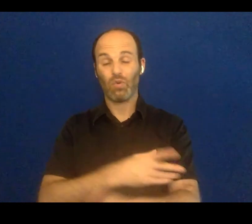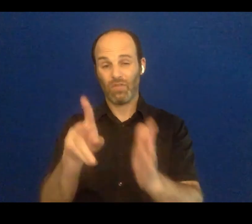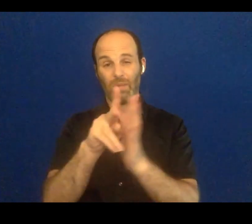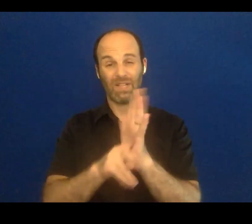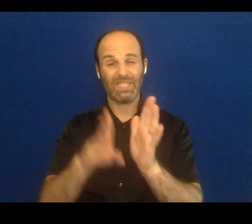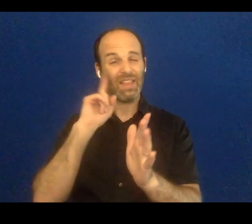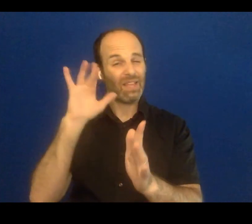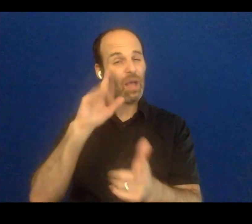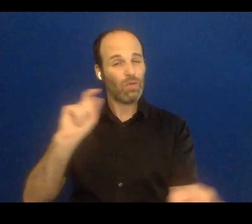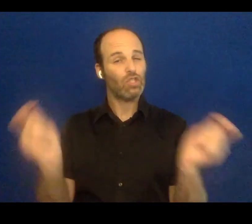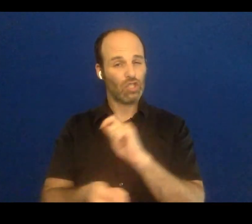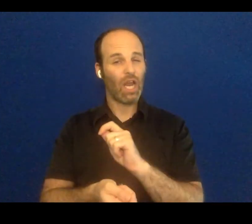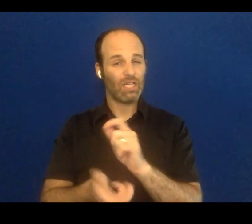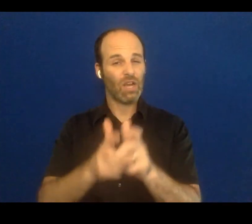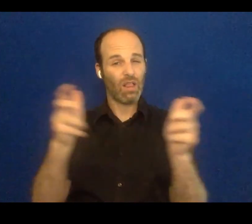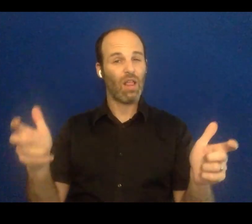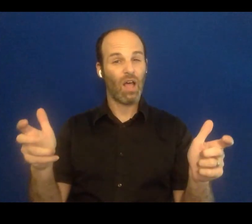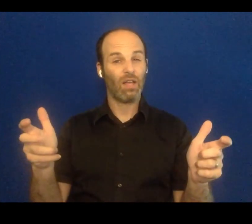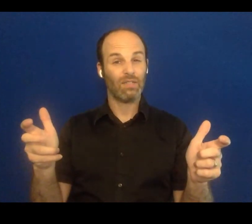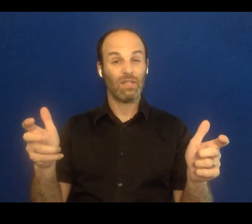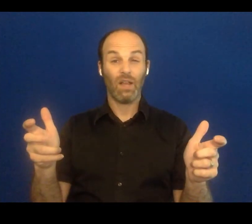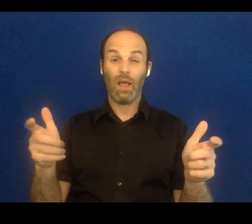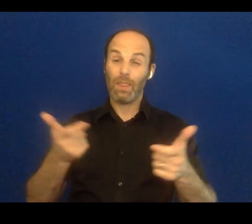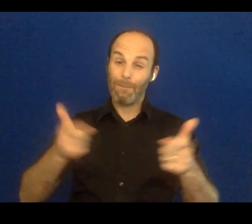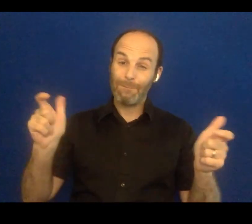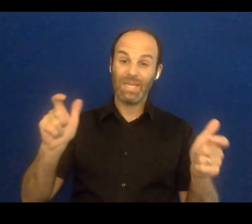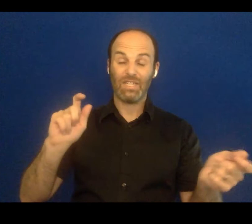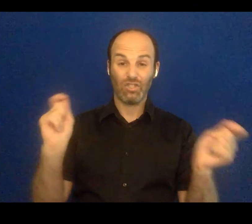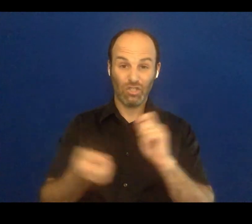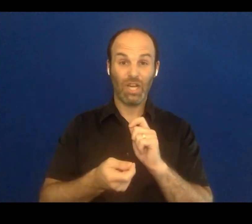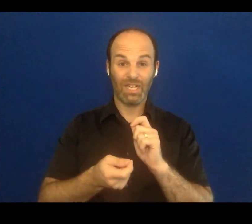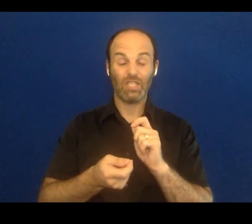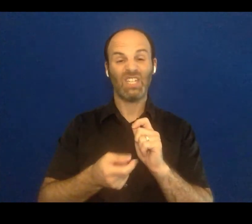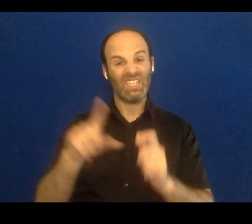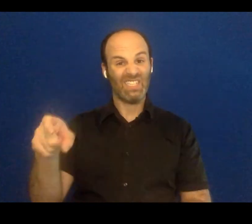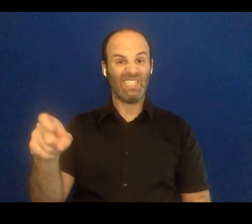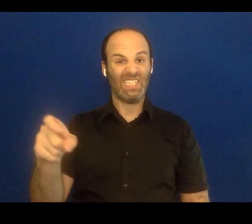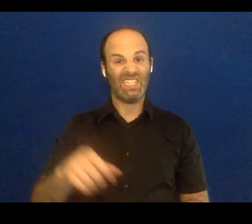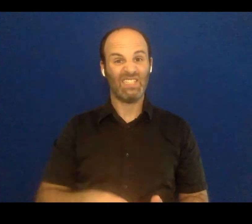CHANGE --